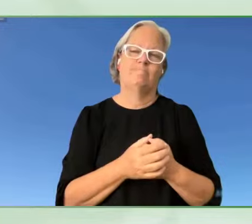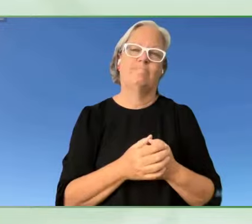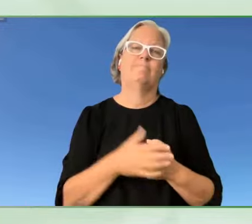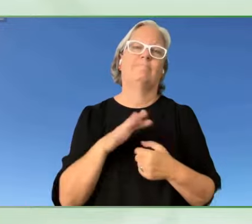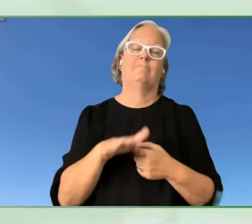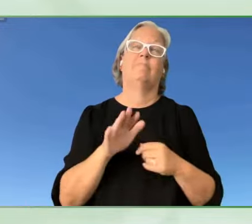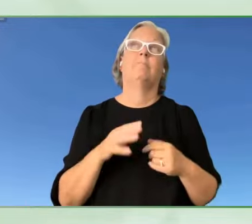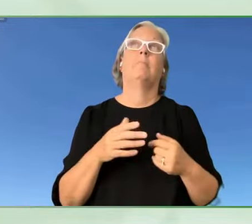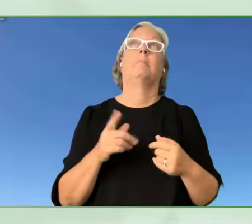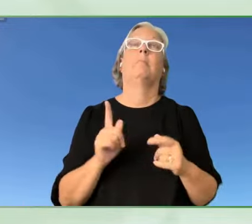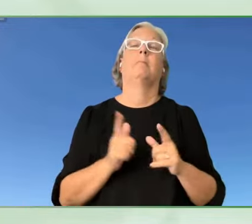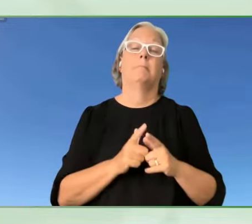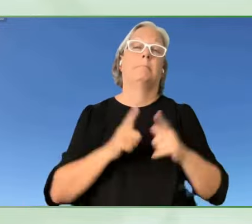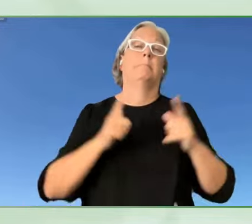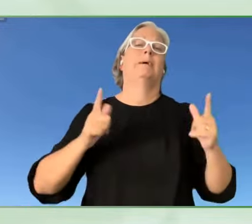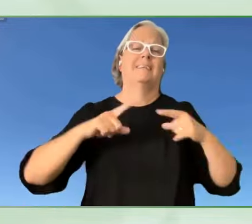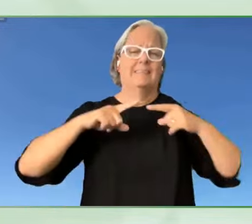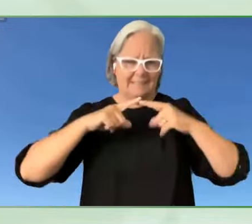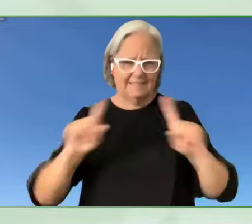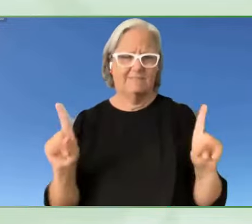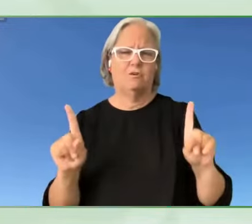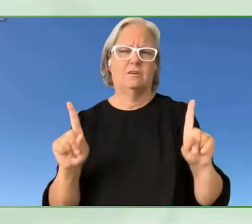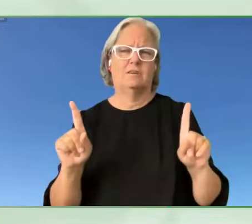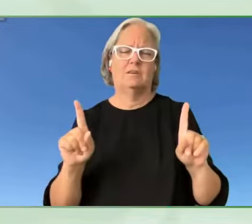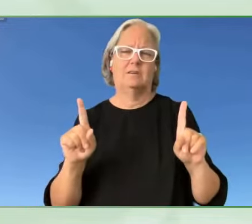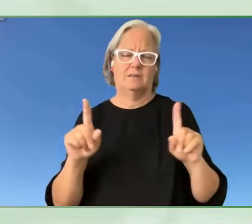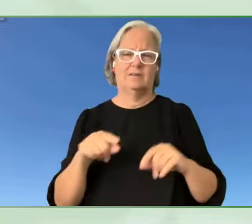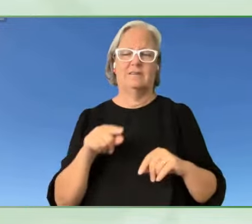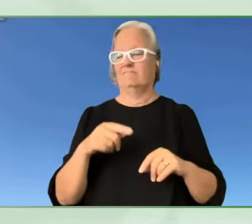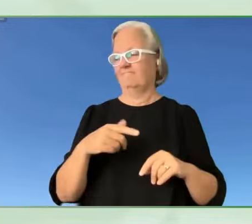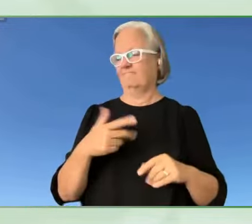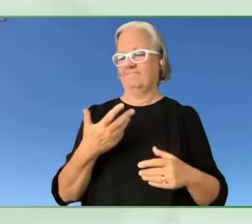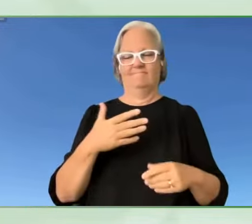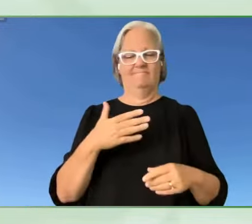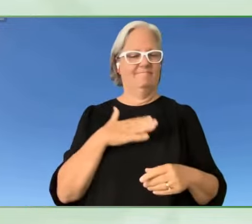All classrooms, that is across.